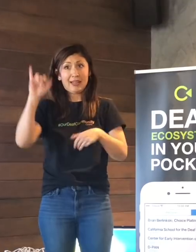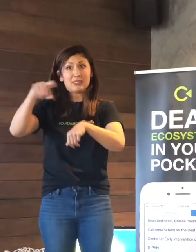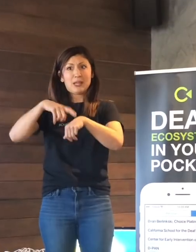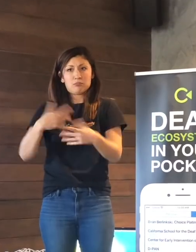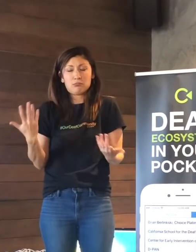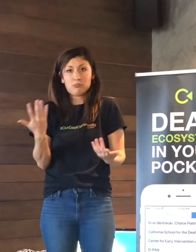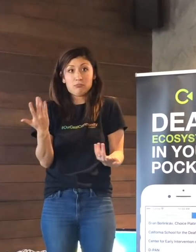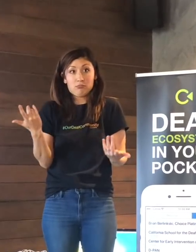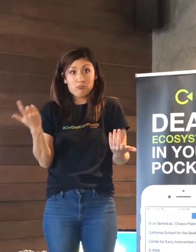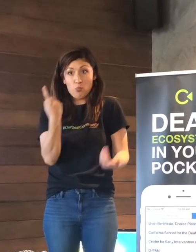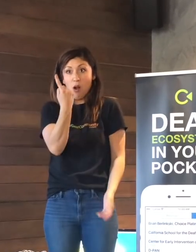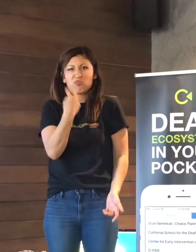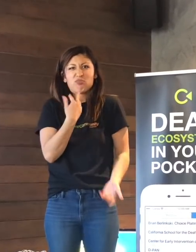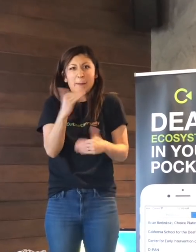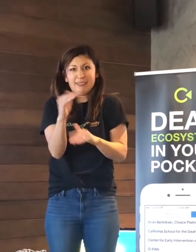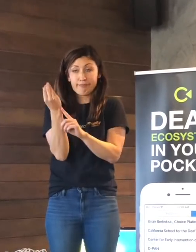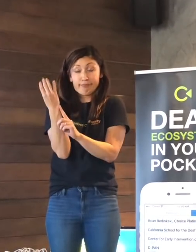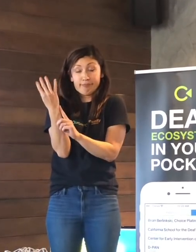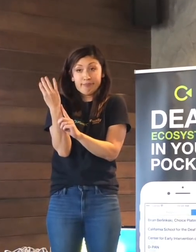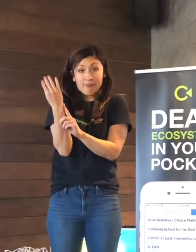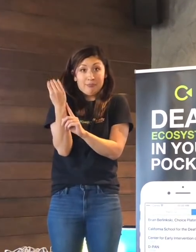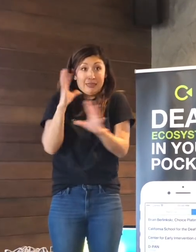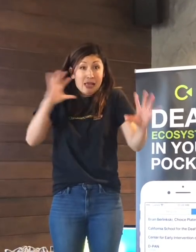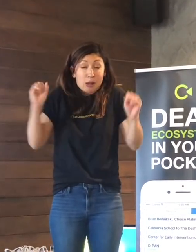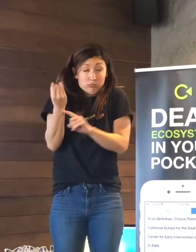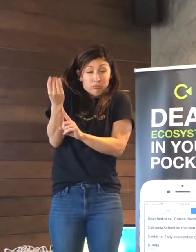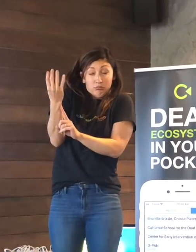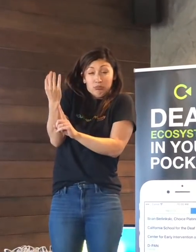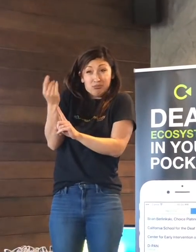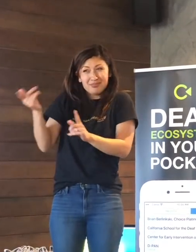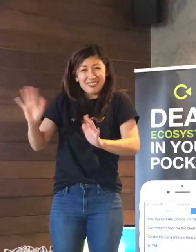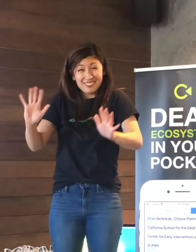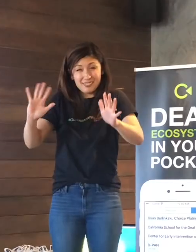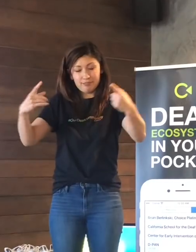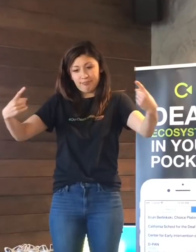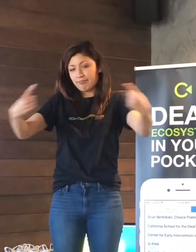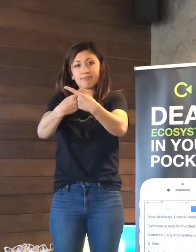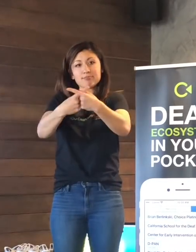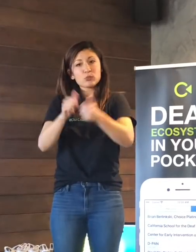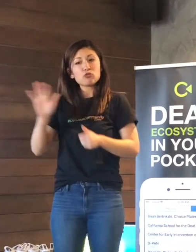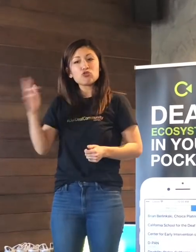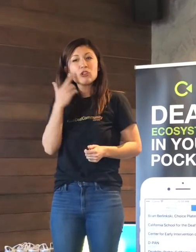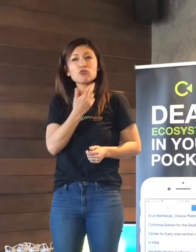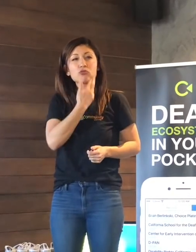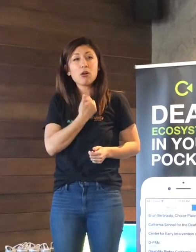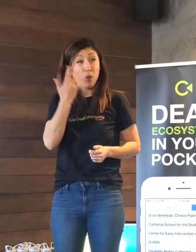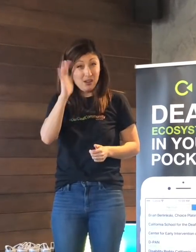At the time, there was only one type of ringing, which was a strobe-like flashing light. That clashed with their restaurant completely.